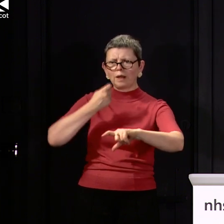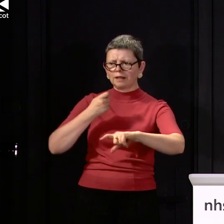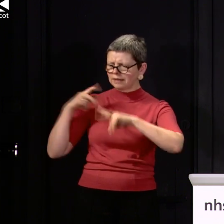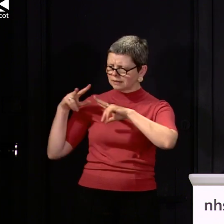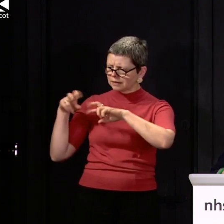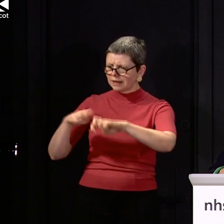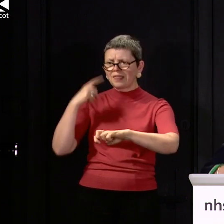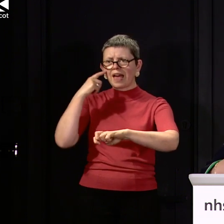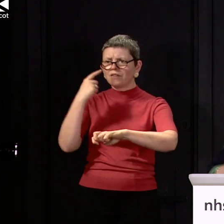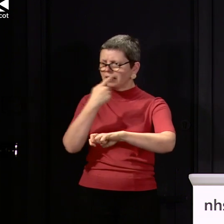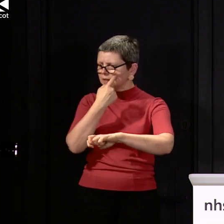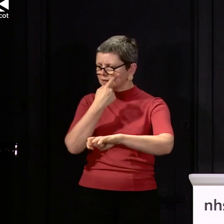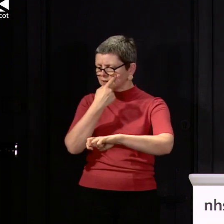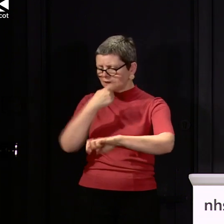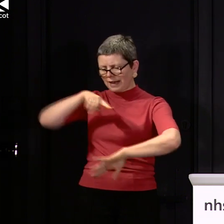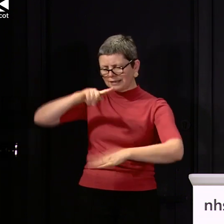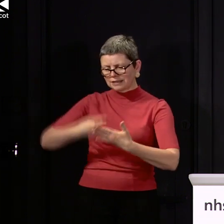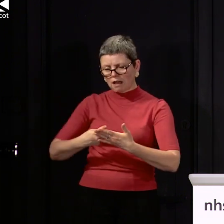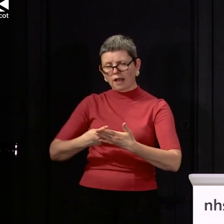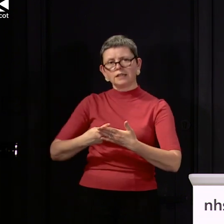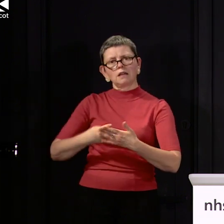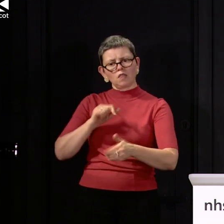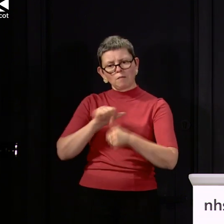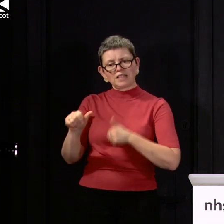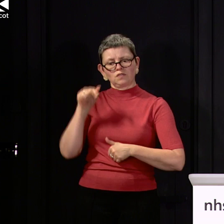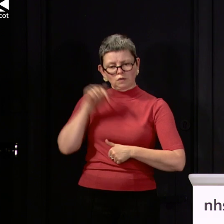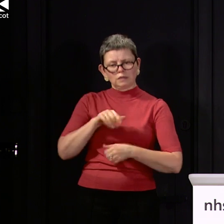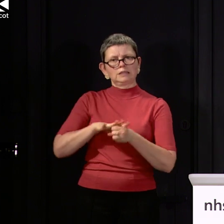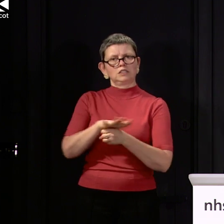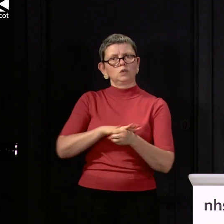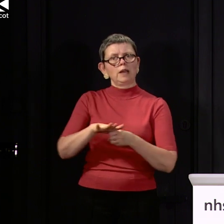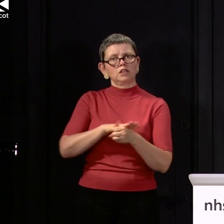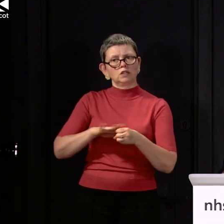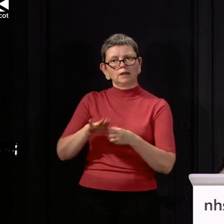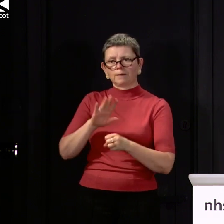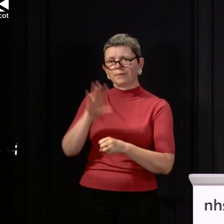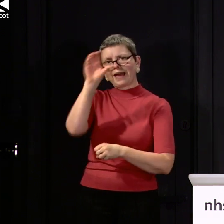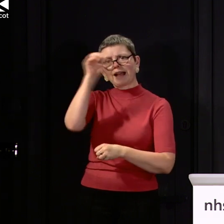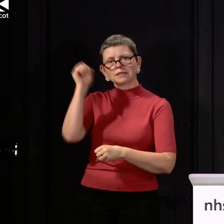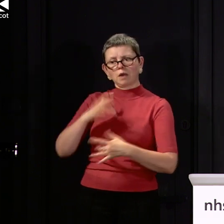we are in, informed as much as possible by the data and the expert opinion. There will